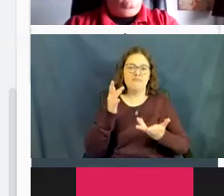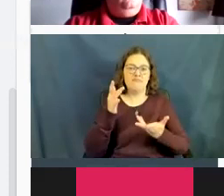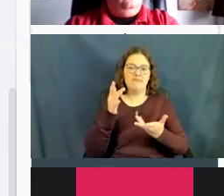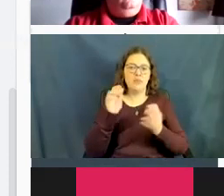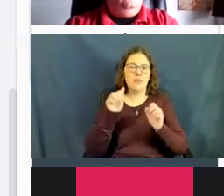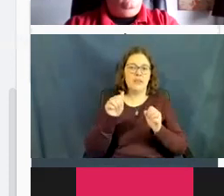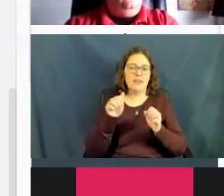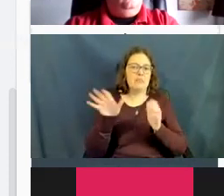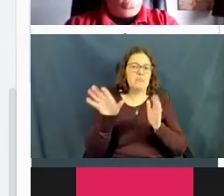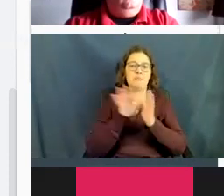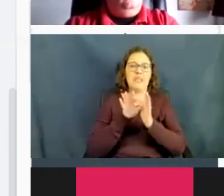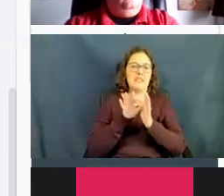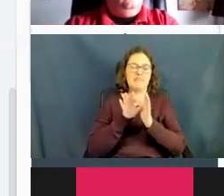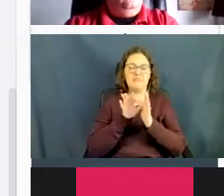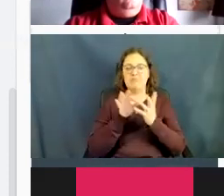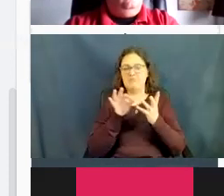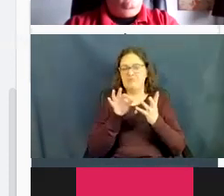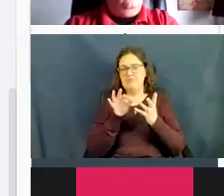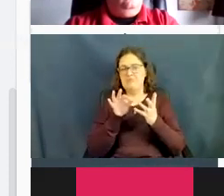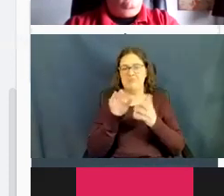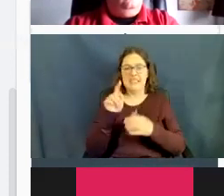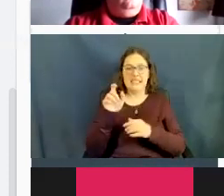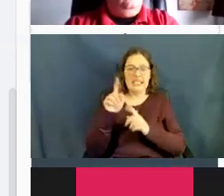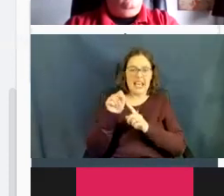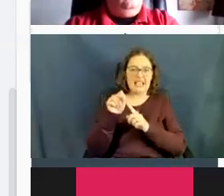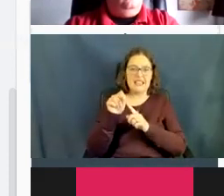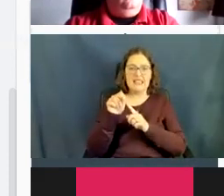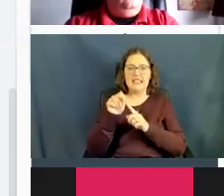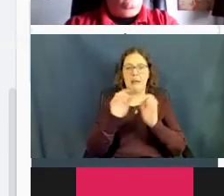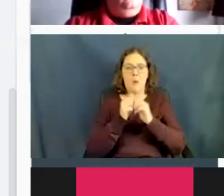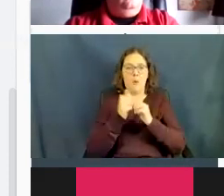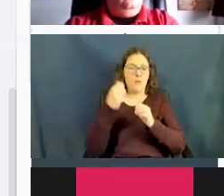blue you can change it to any color you want. But you want to leave that.